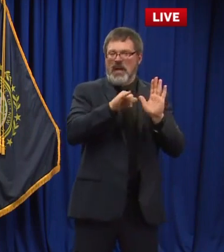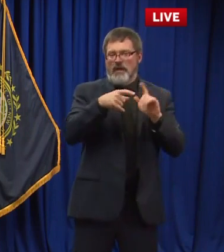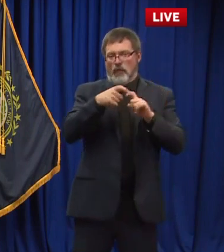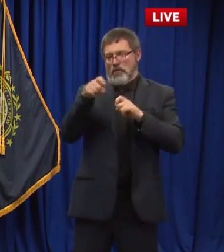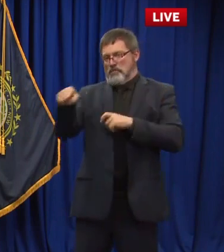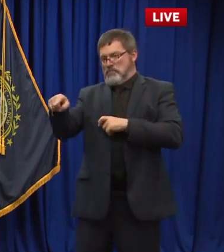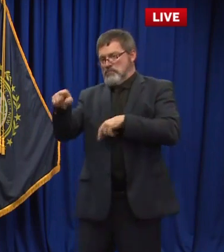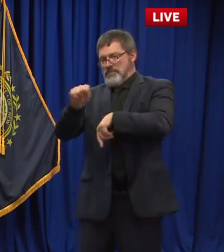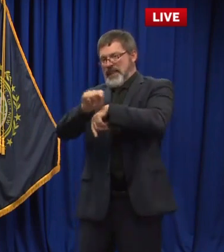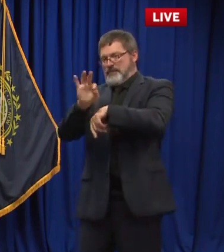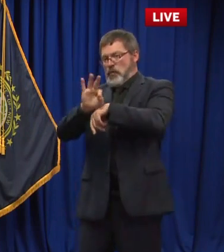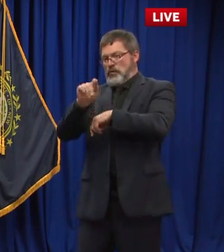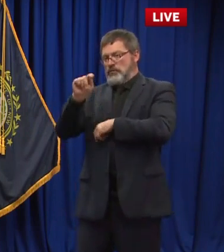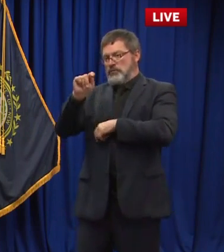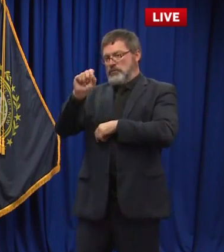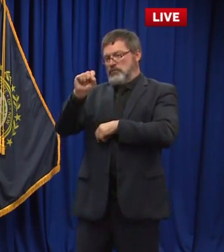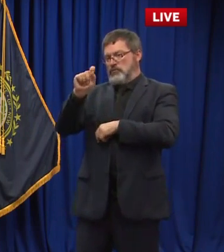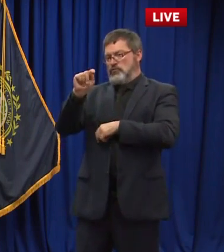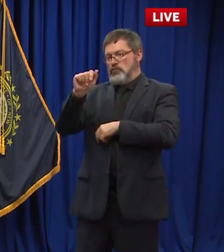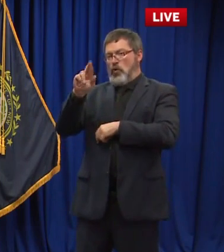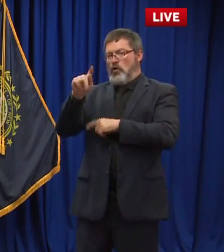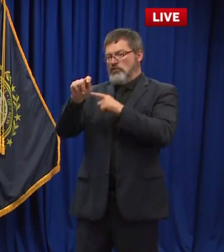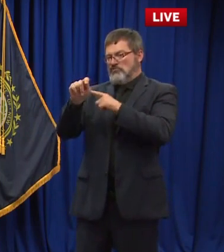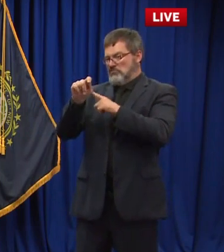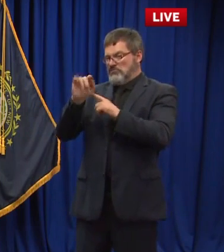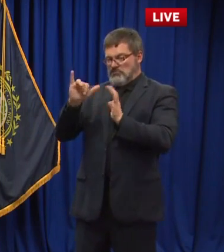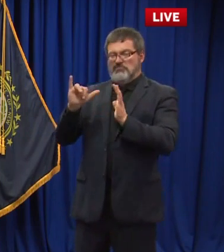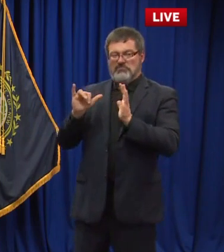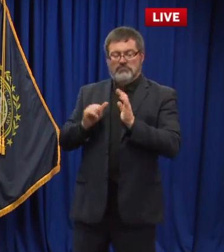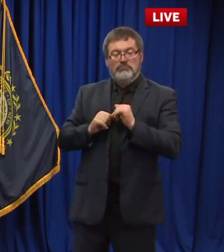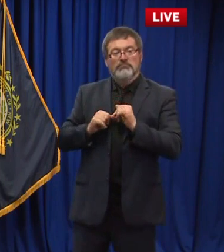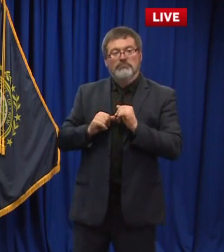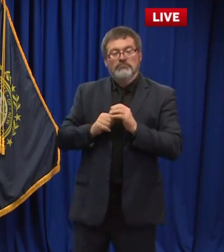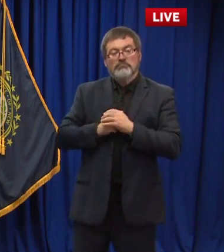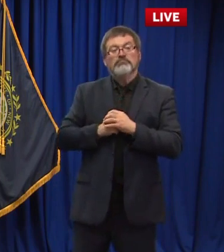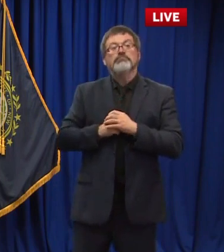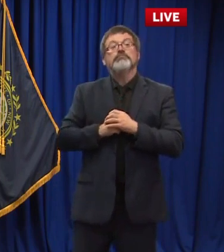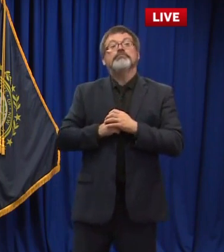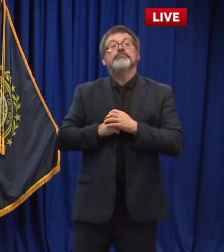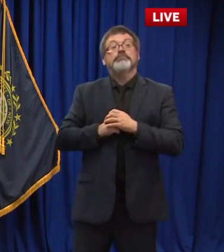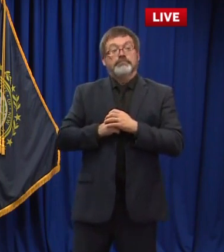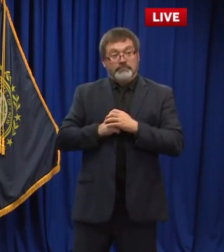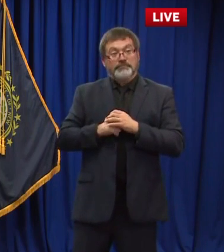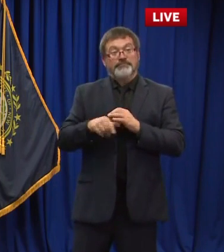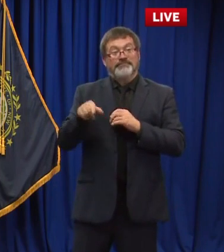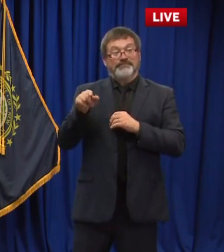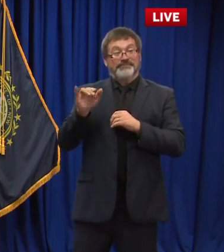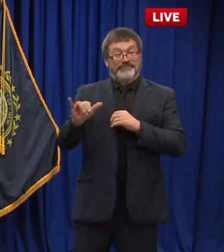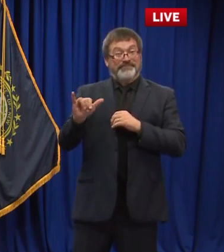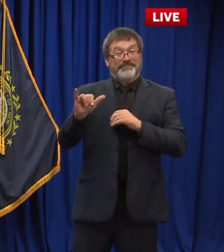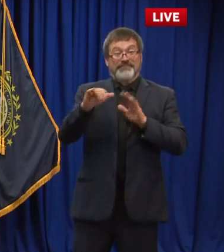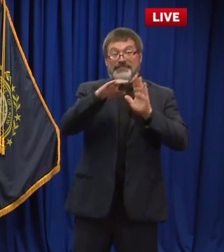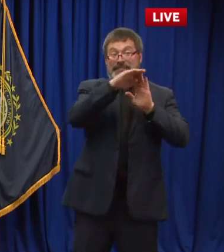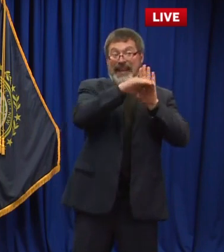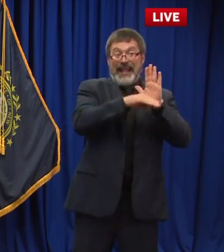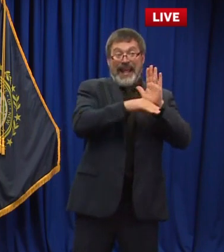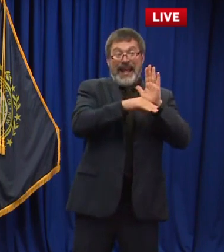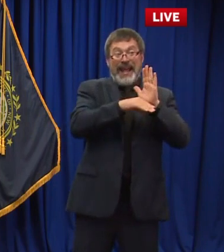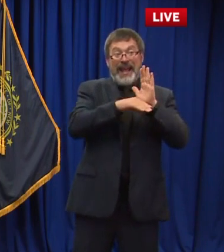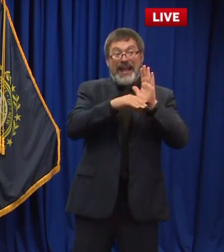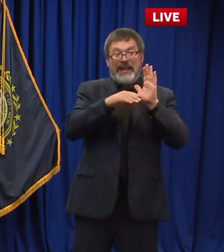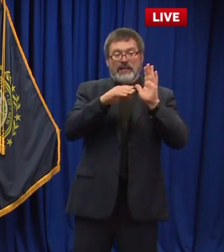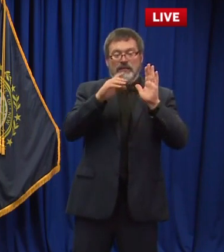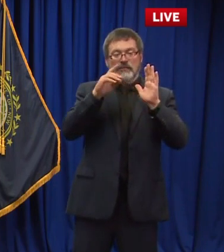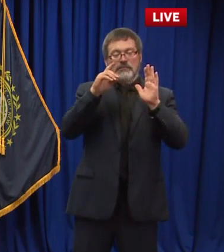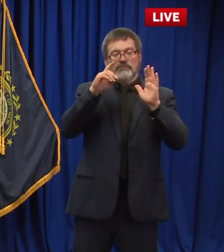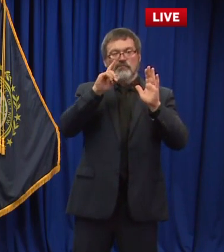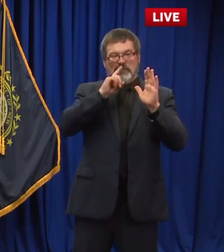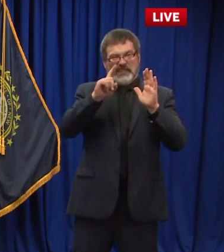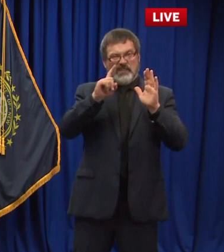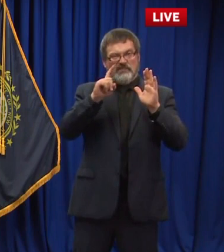THEY DID A PHENOMENAL JOB AND ALL OF THE GUIDANCE WE PUT UP COMES FROM THE RECOMMENDATION OF THAT TASK.